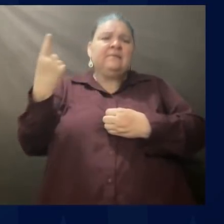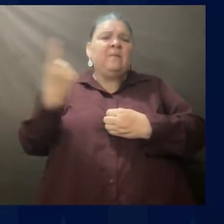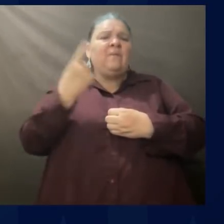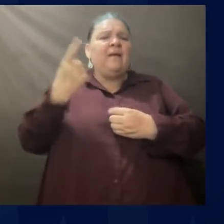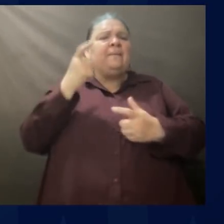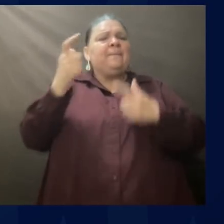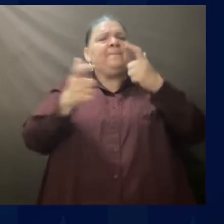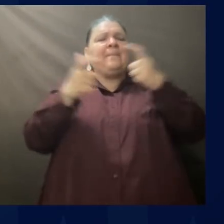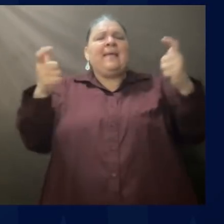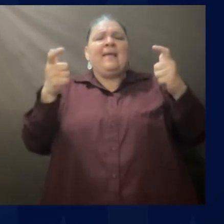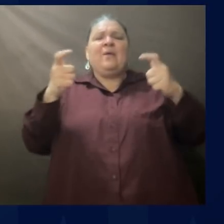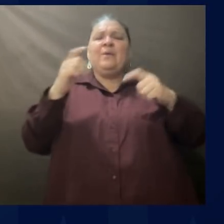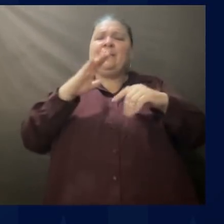They chose a life of purpose.